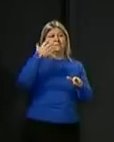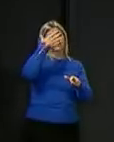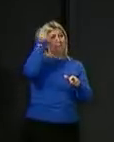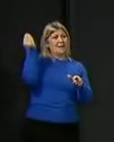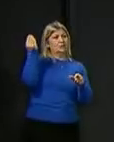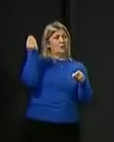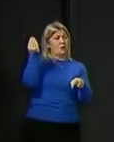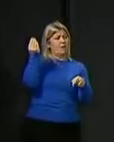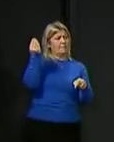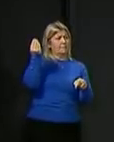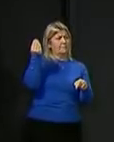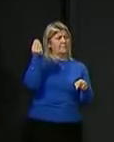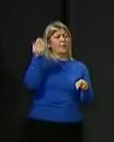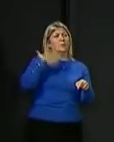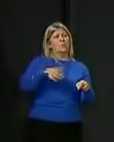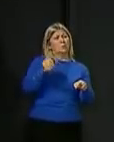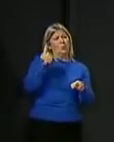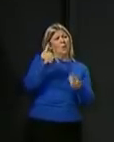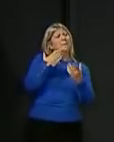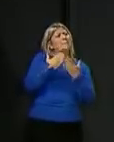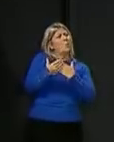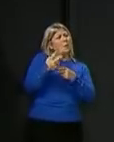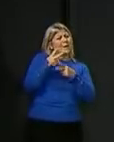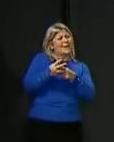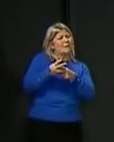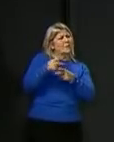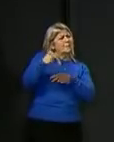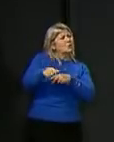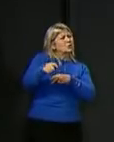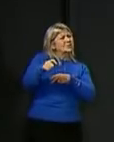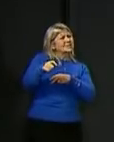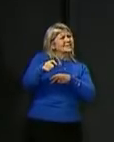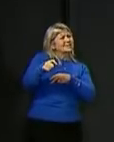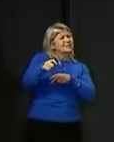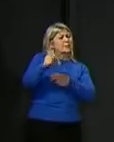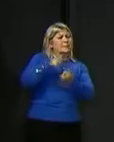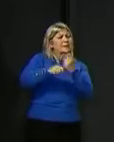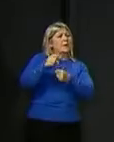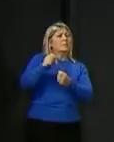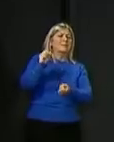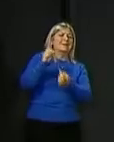least one formal carer per household to become a designated key worker, and have access to training